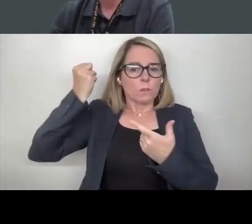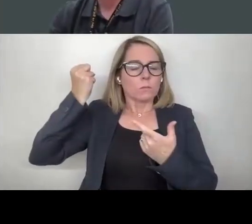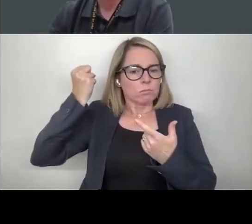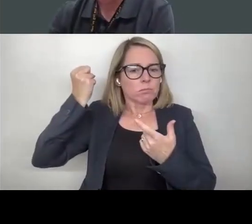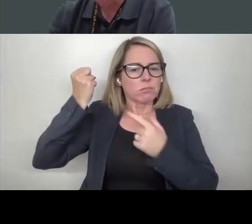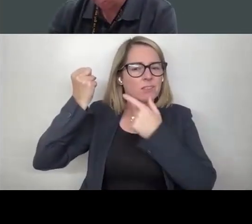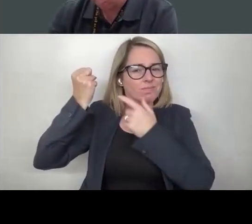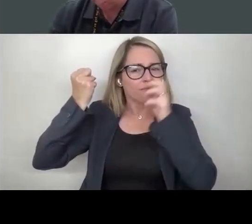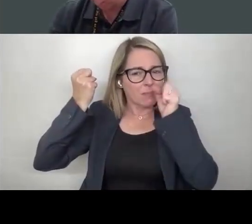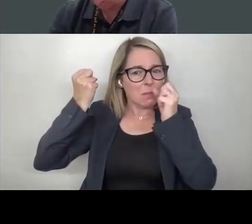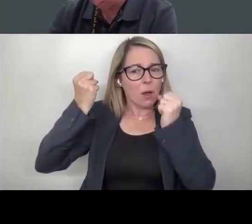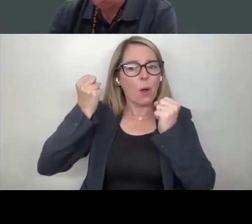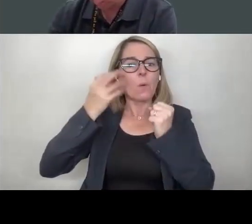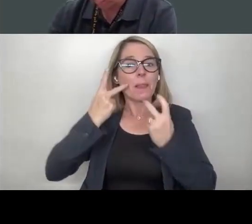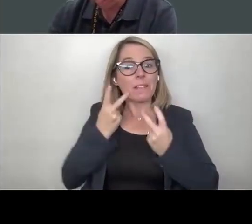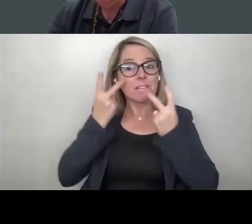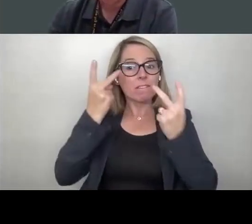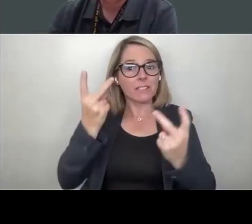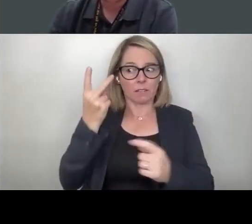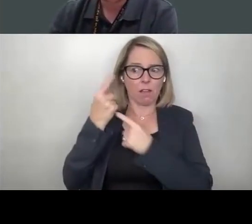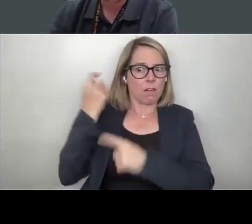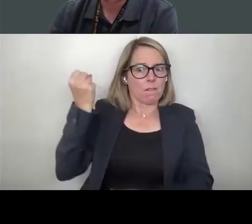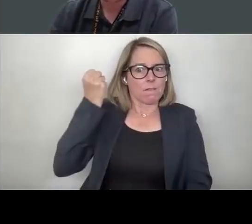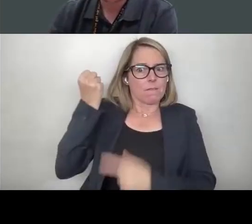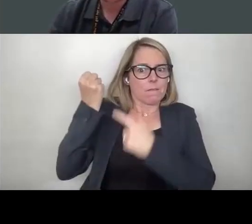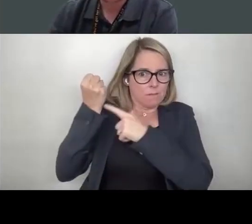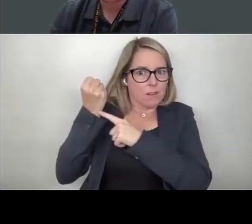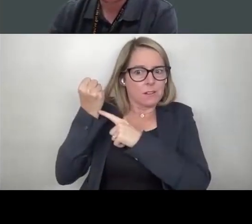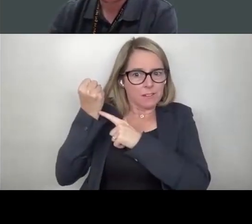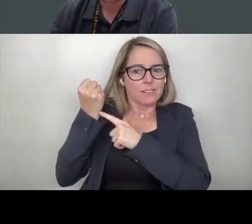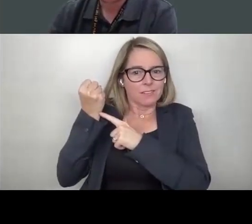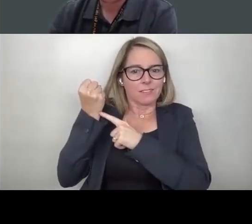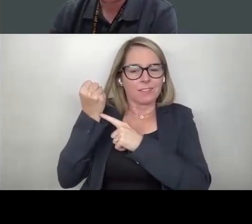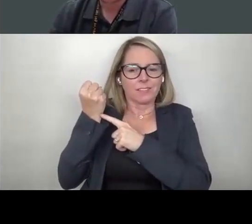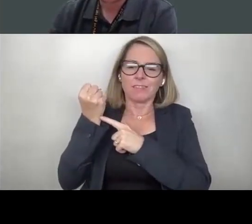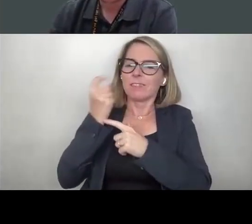keeping that in mind when people are entering the building is another important thing, I think.